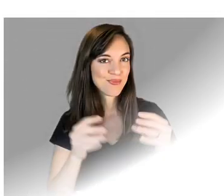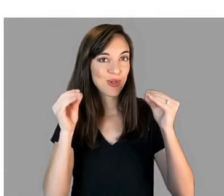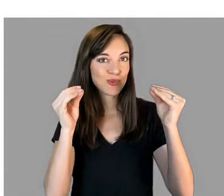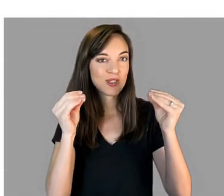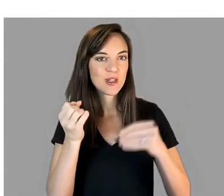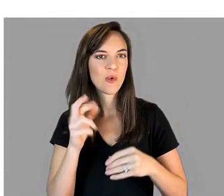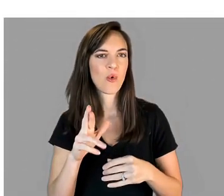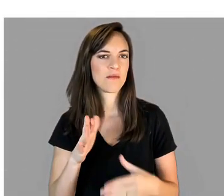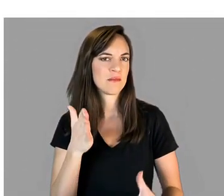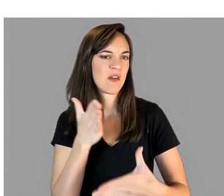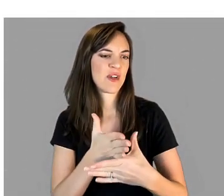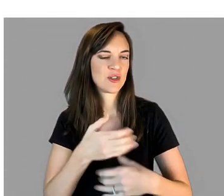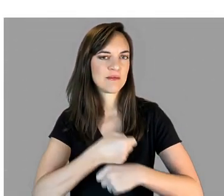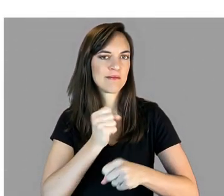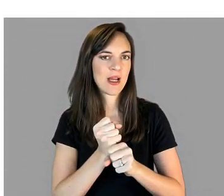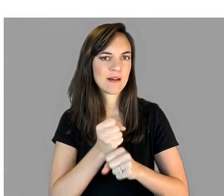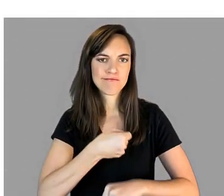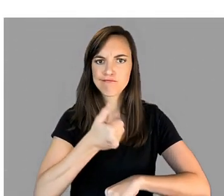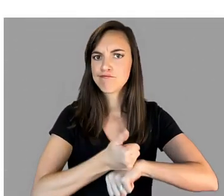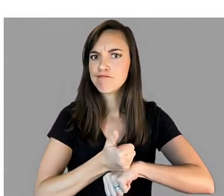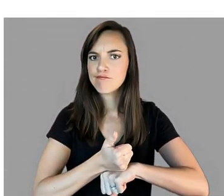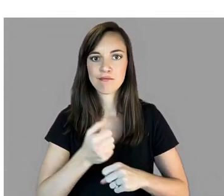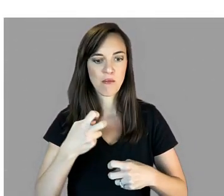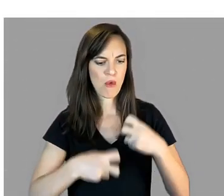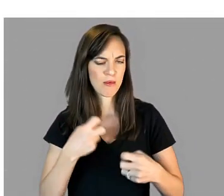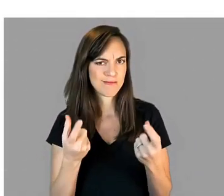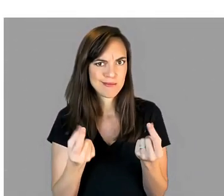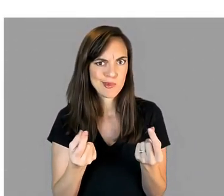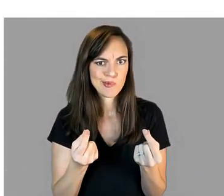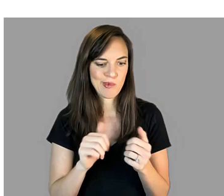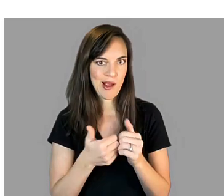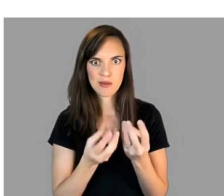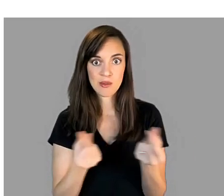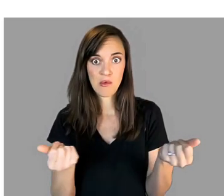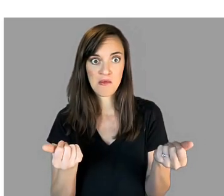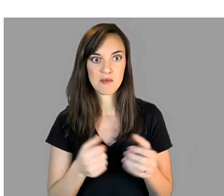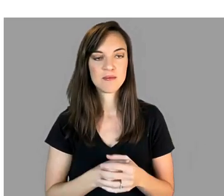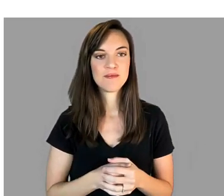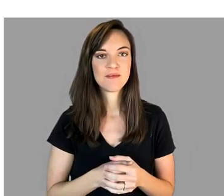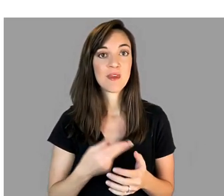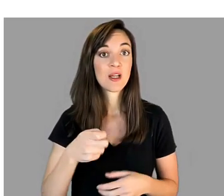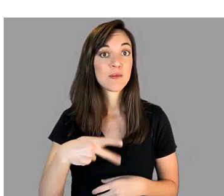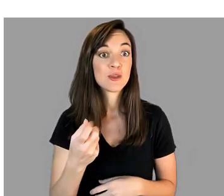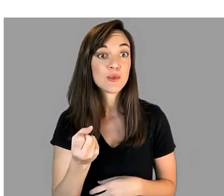Next, Step 3 instruction or intervention design: What are we going to do about it?